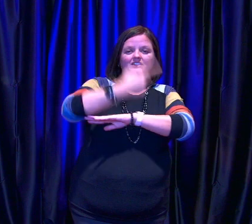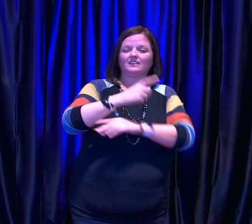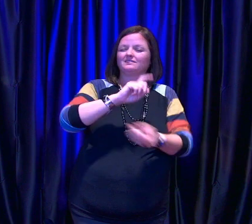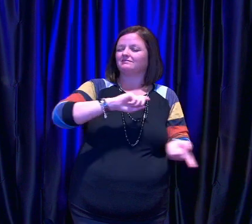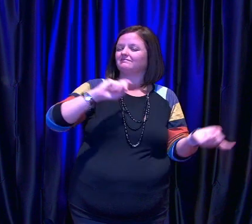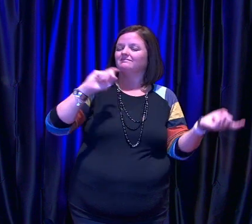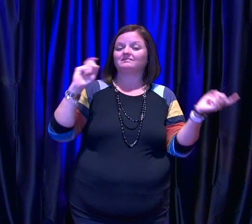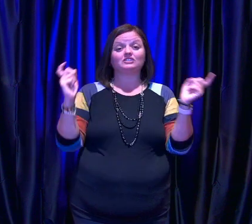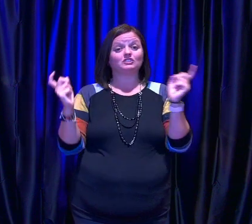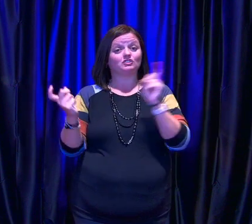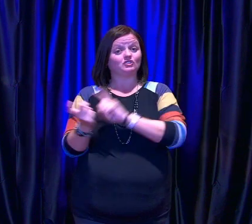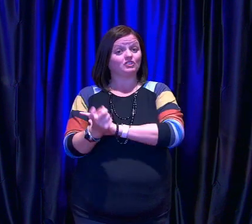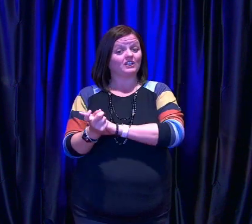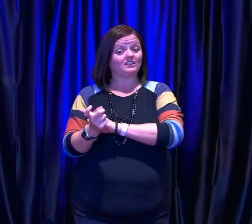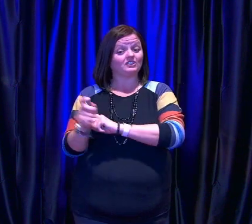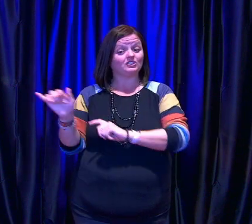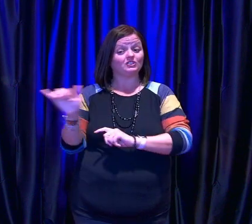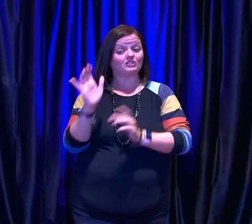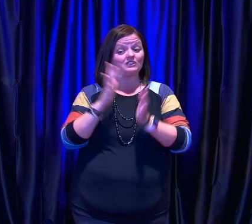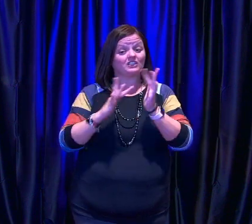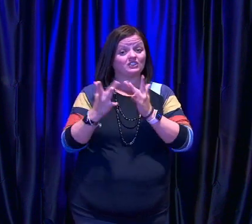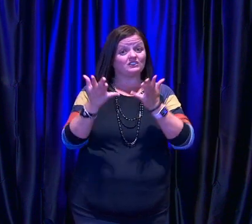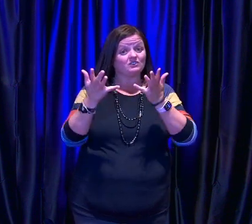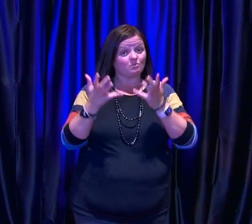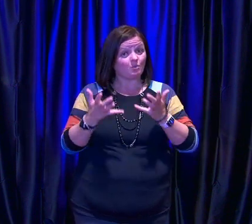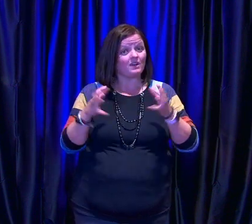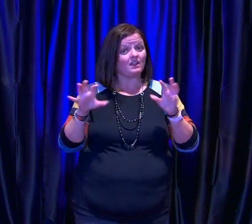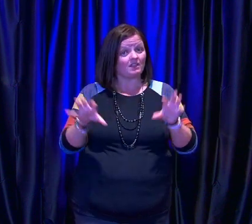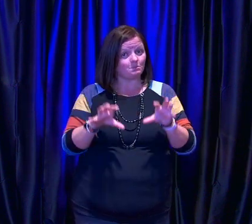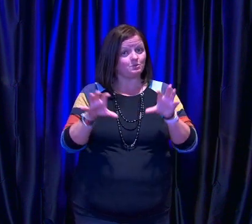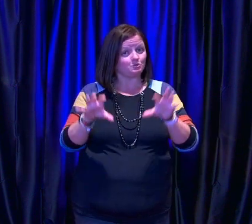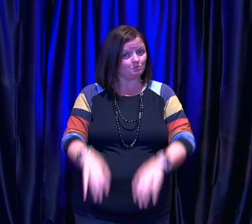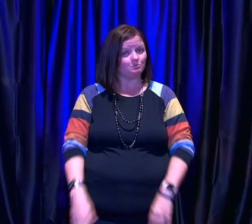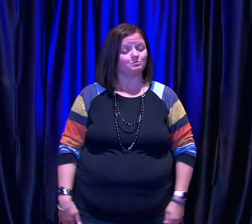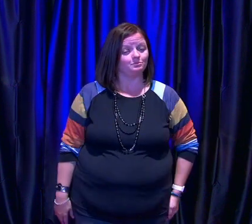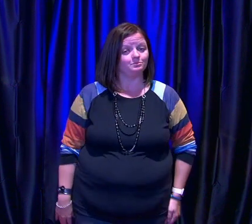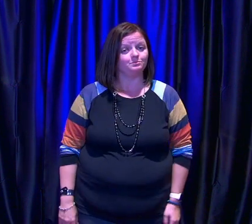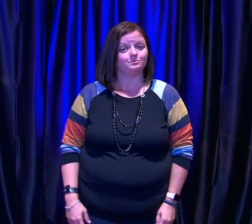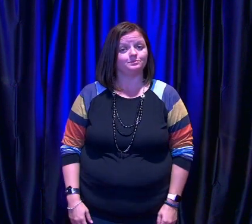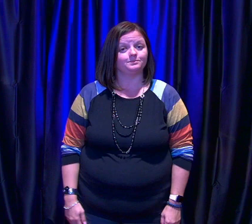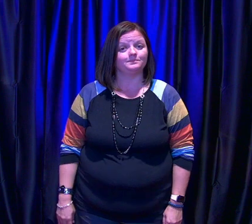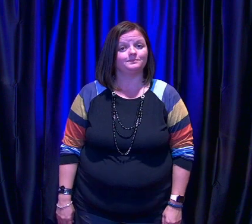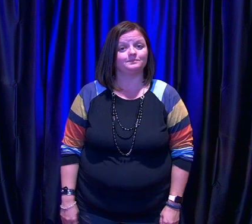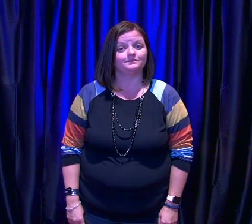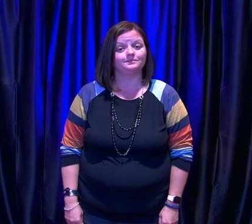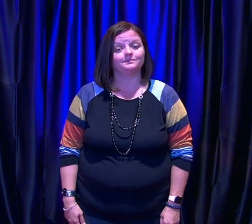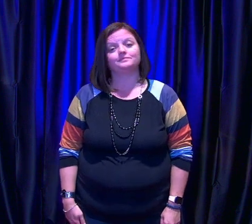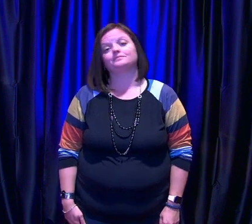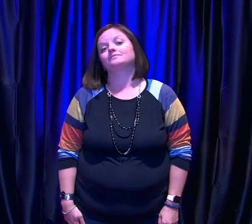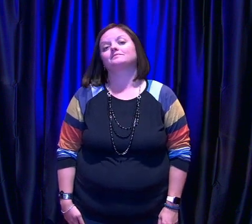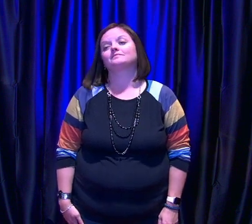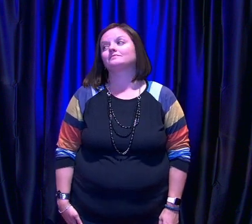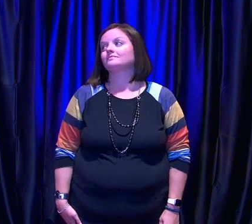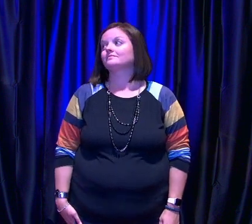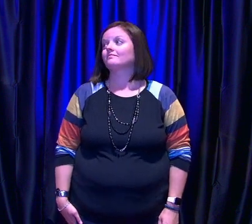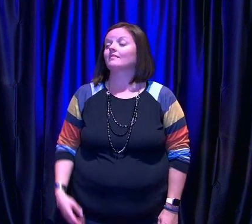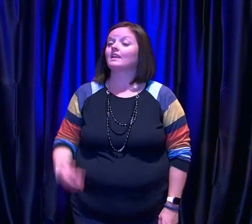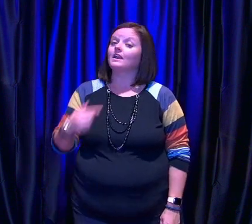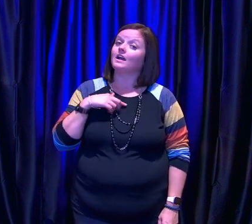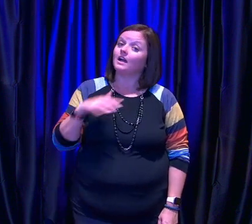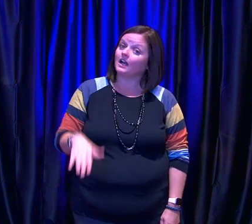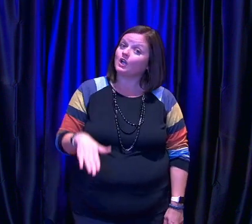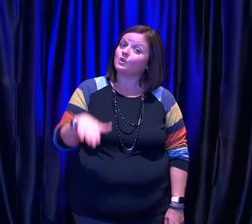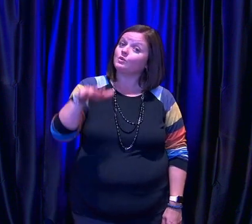just like Jesus was trying to get them to do now i grew up as i said last week